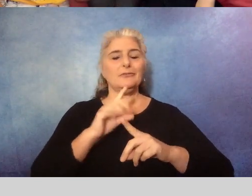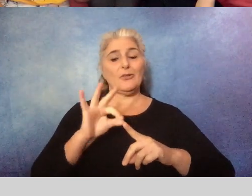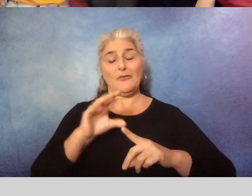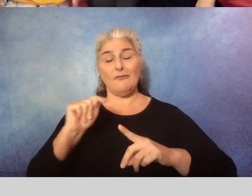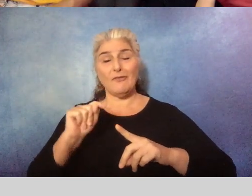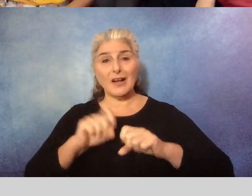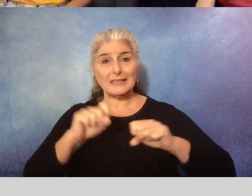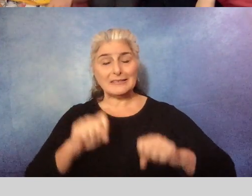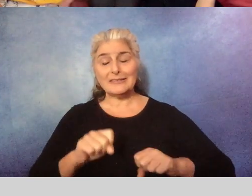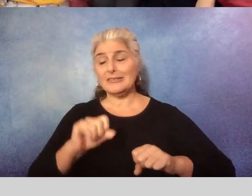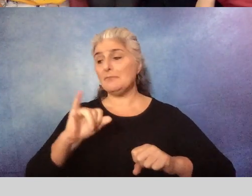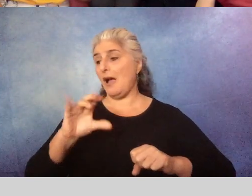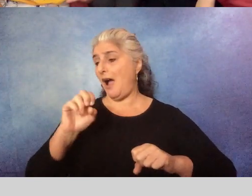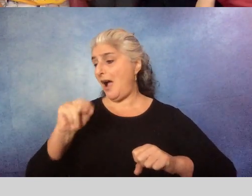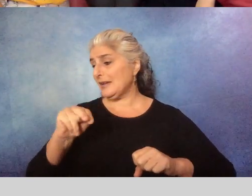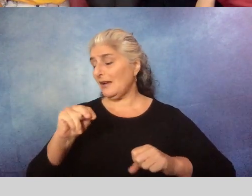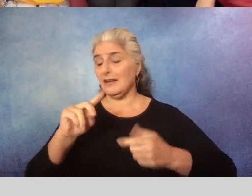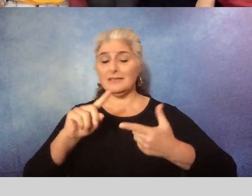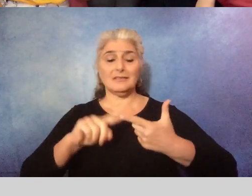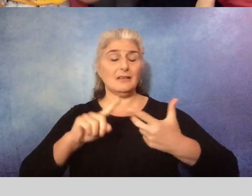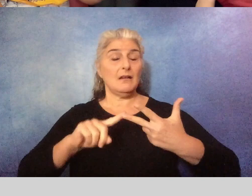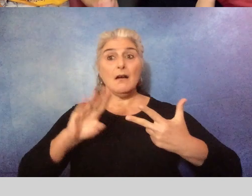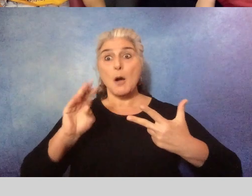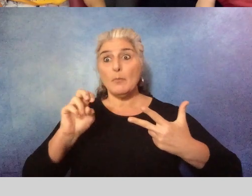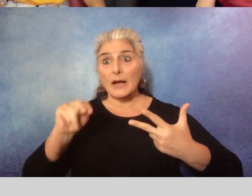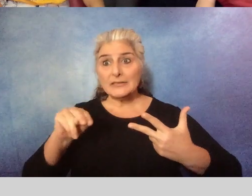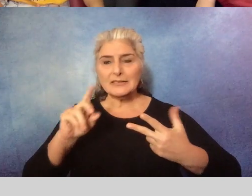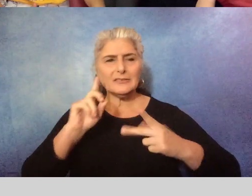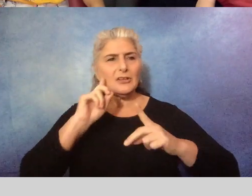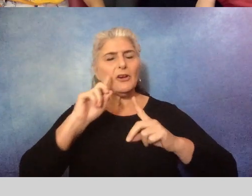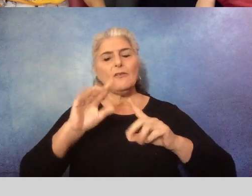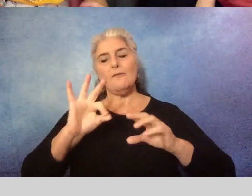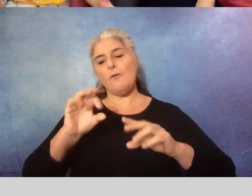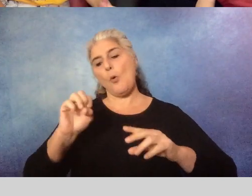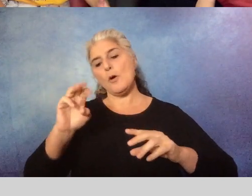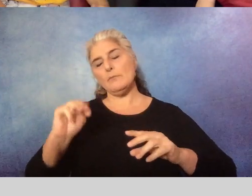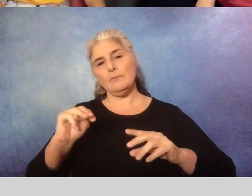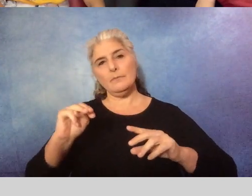for our icons buttons of form elements, and so on.